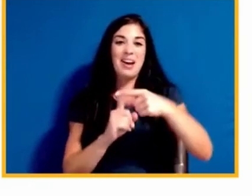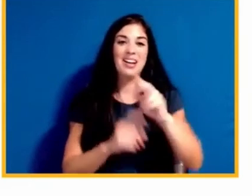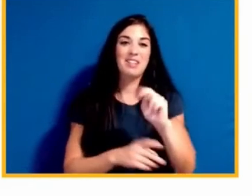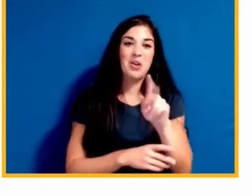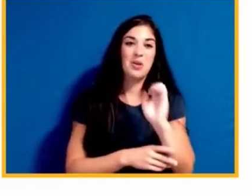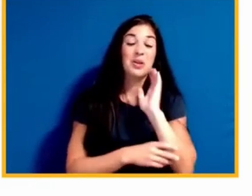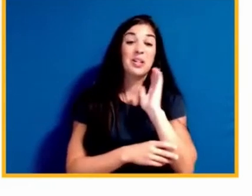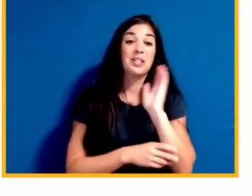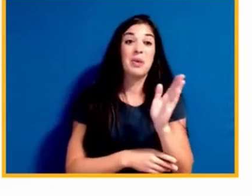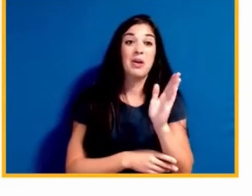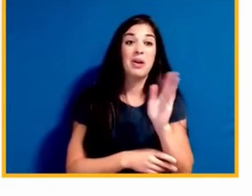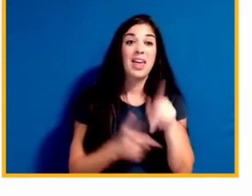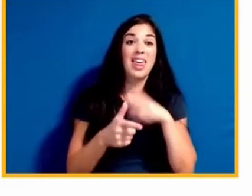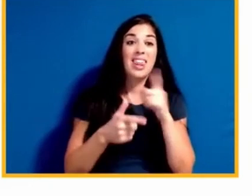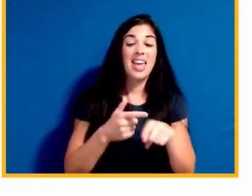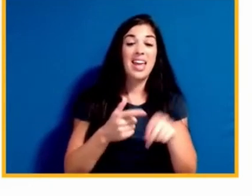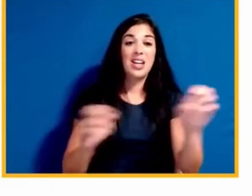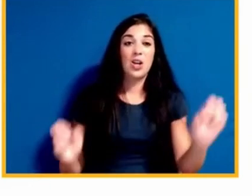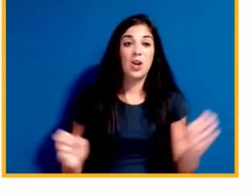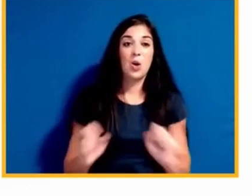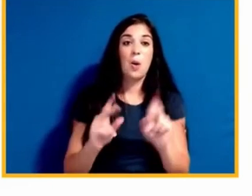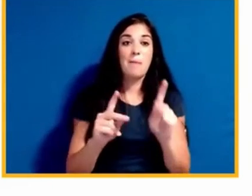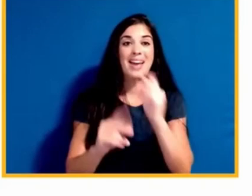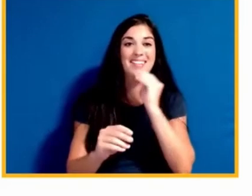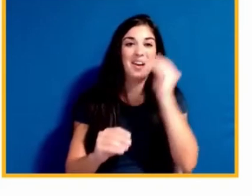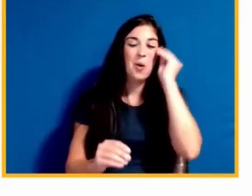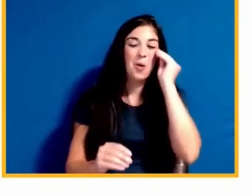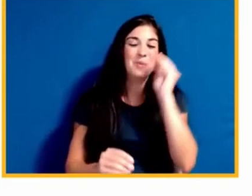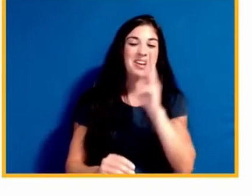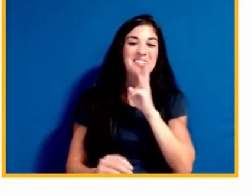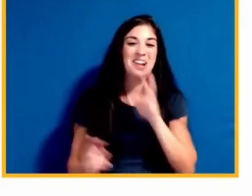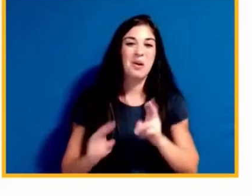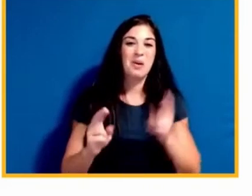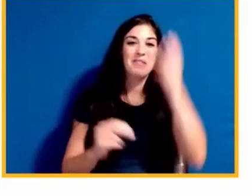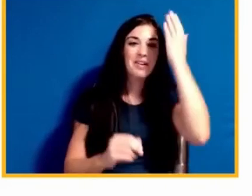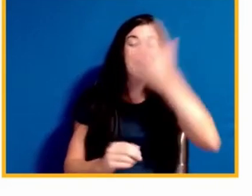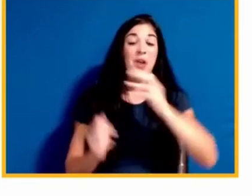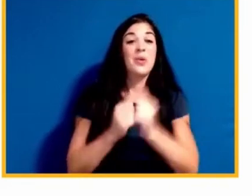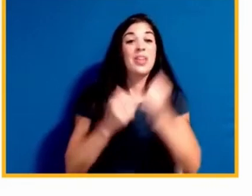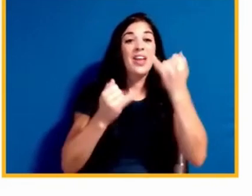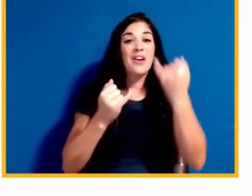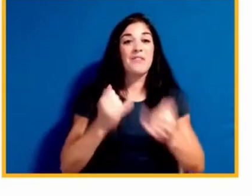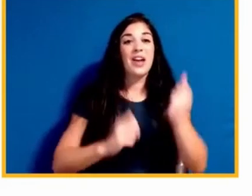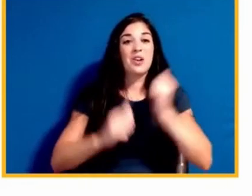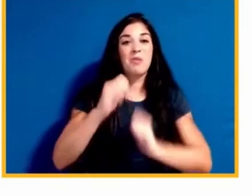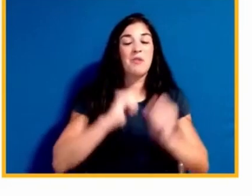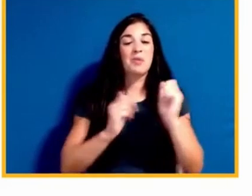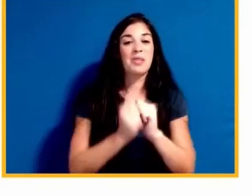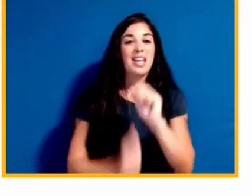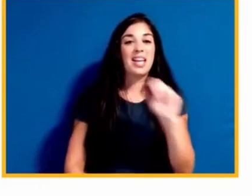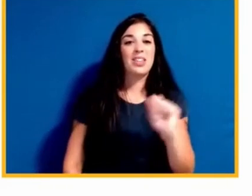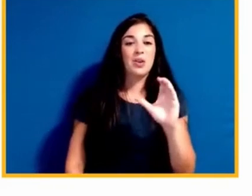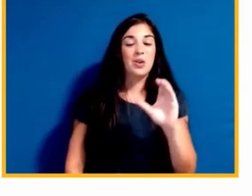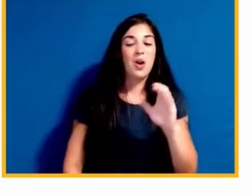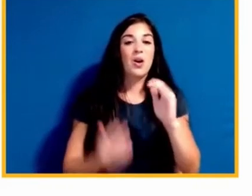back to our home riverfront with this final performance for Anthrocon's online fursuit dance competition.